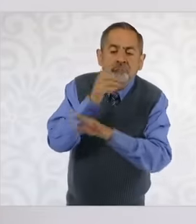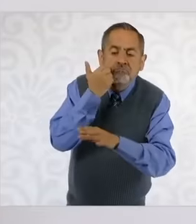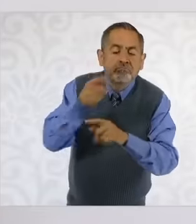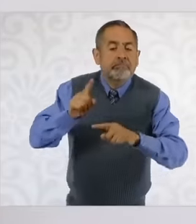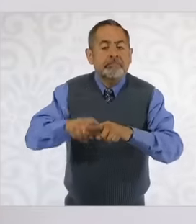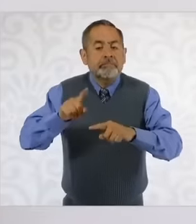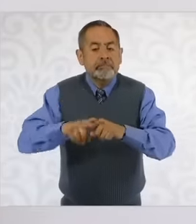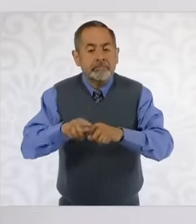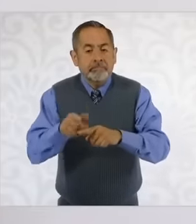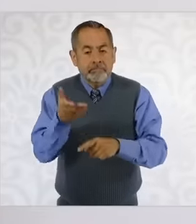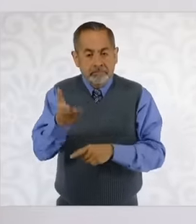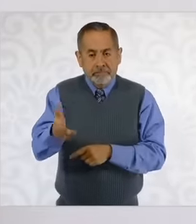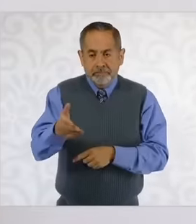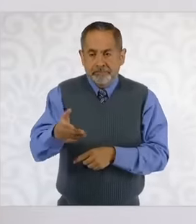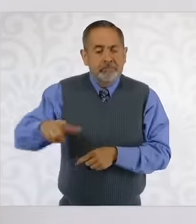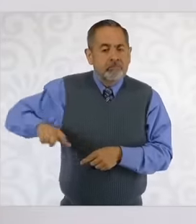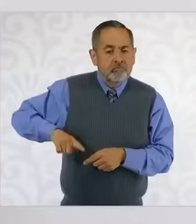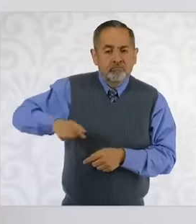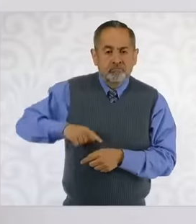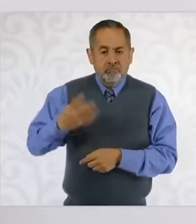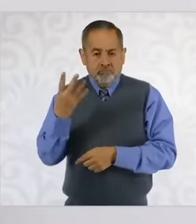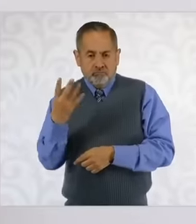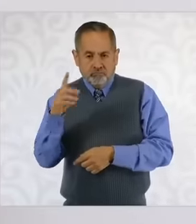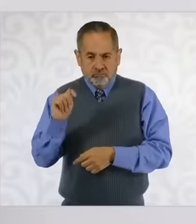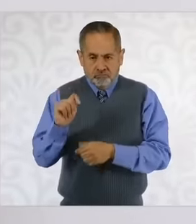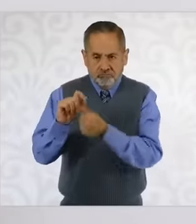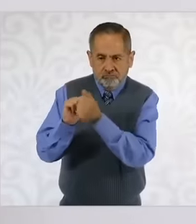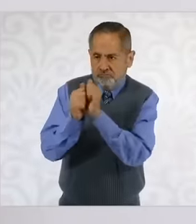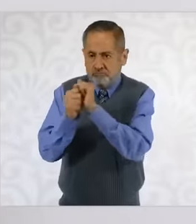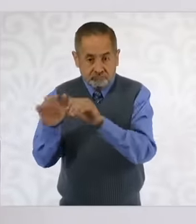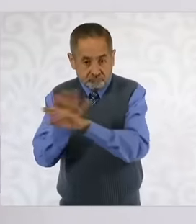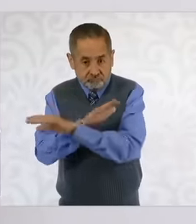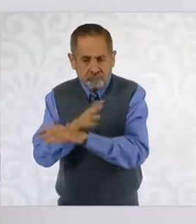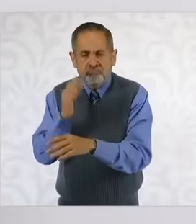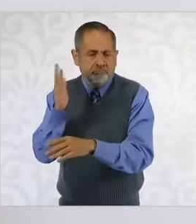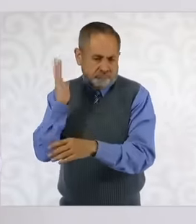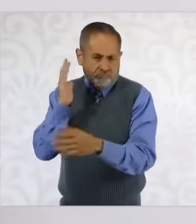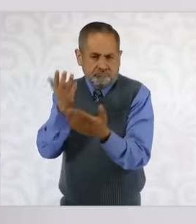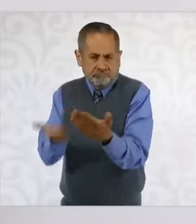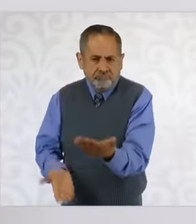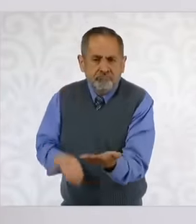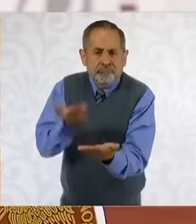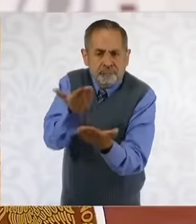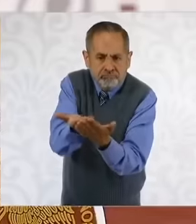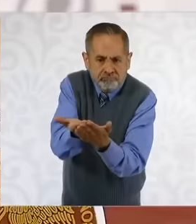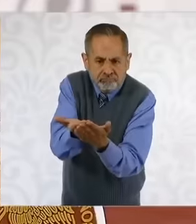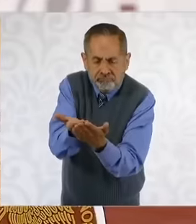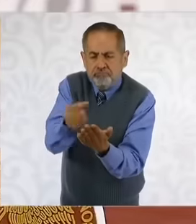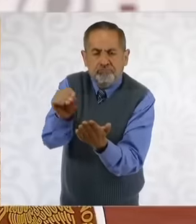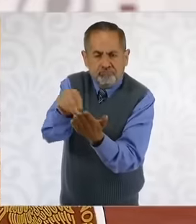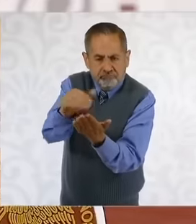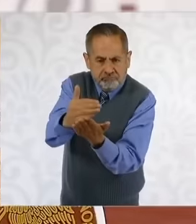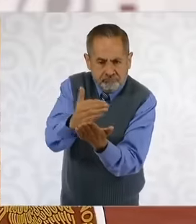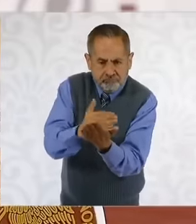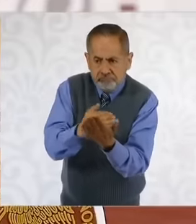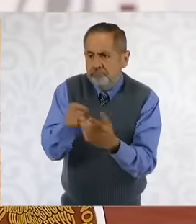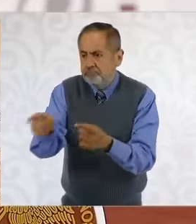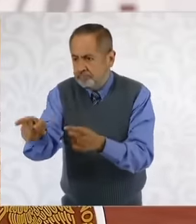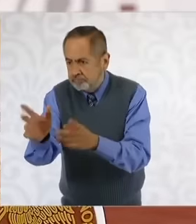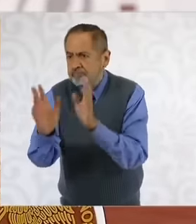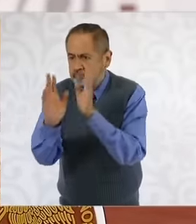of our fourth transformation and that will undoubtedly occur with the transcendental reform